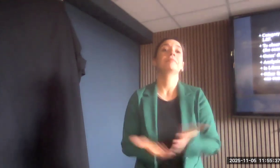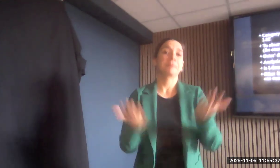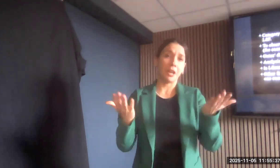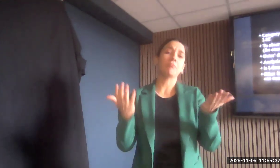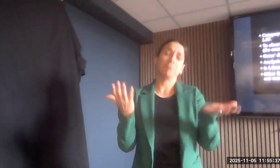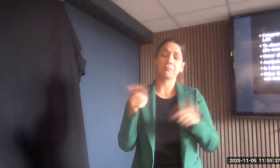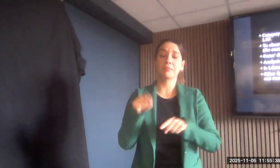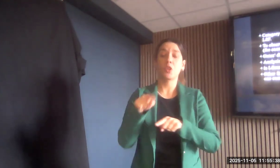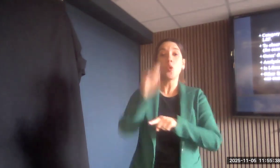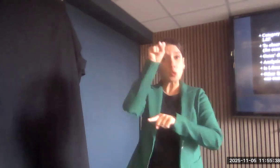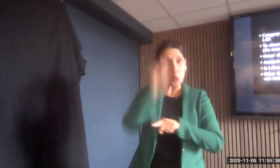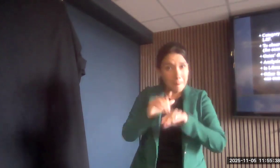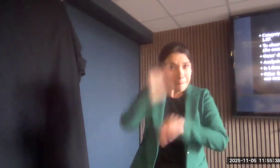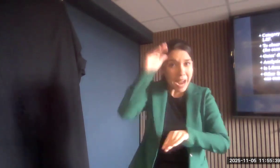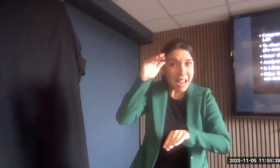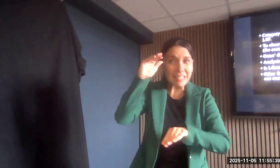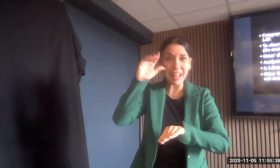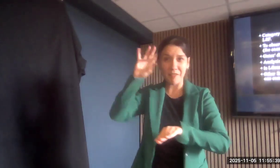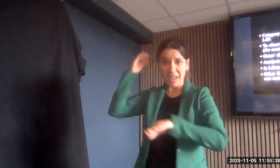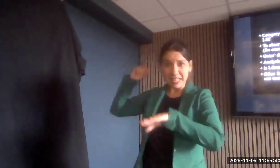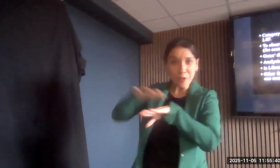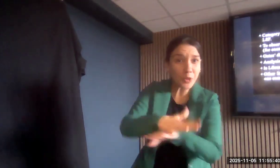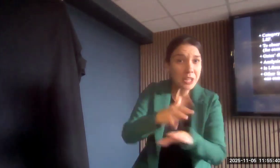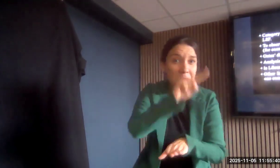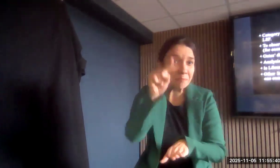FIND no, sorry, the sign for HAVE.